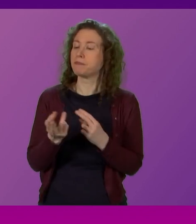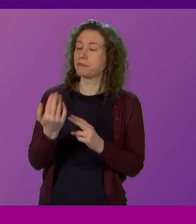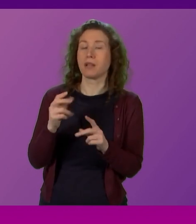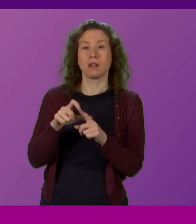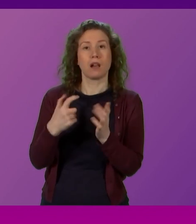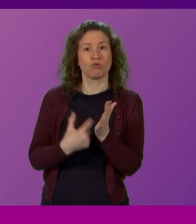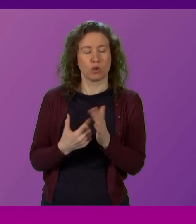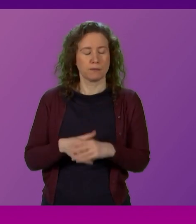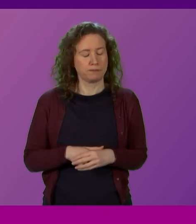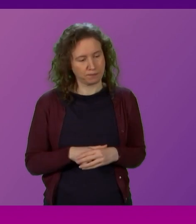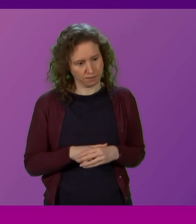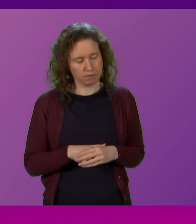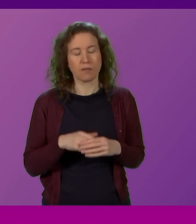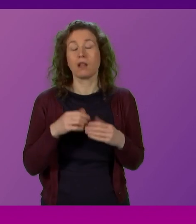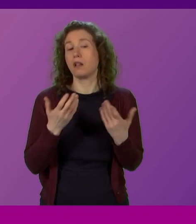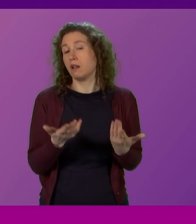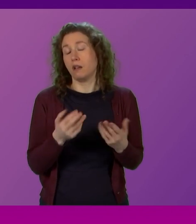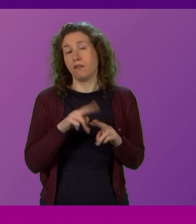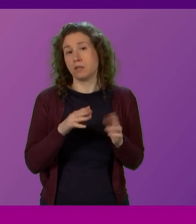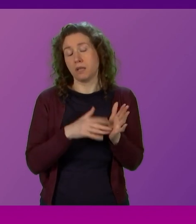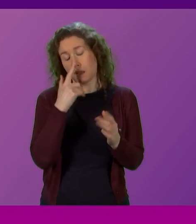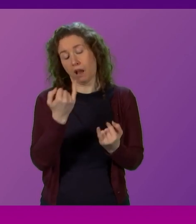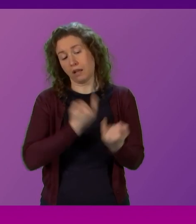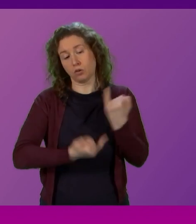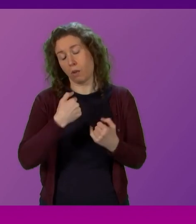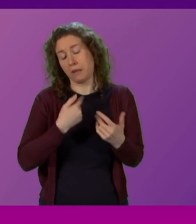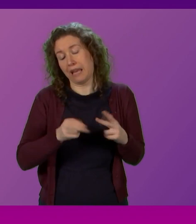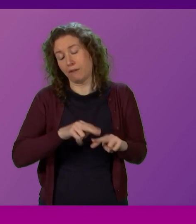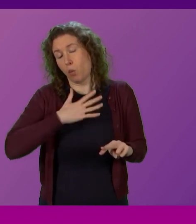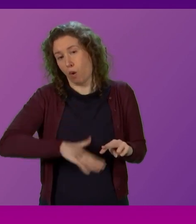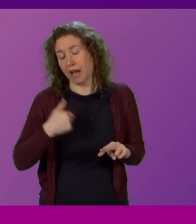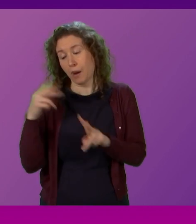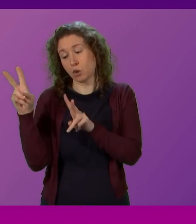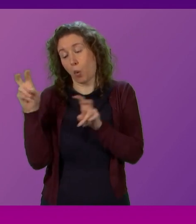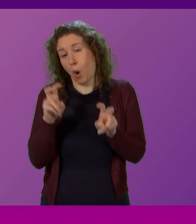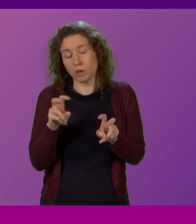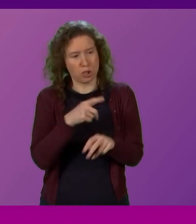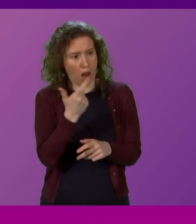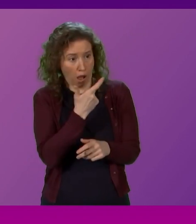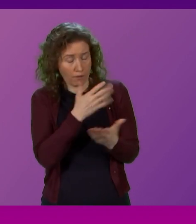The First Minister can throw insults at me if she wants to. I was quoting— I see that she laughs at this.